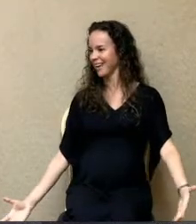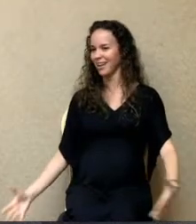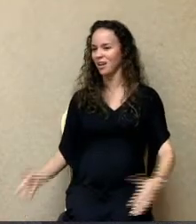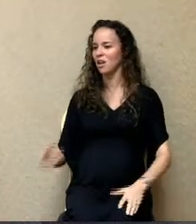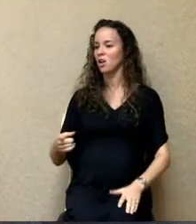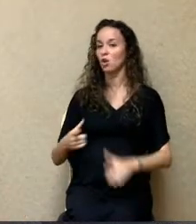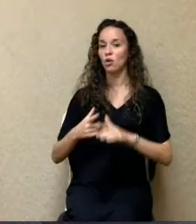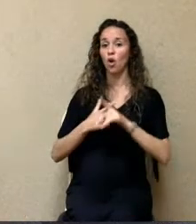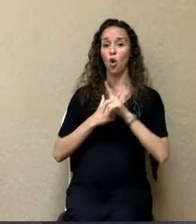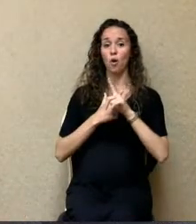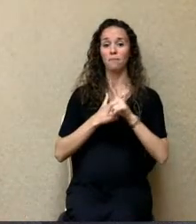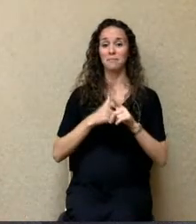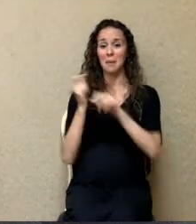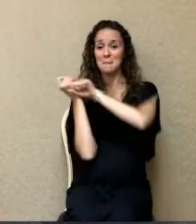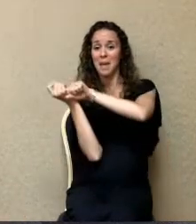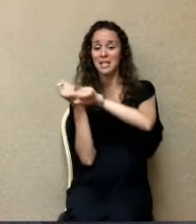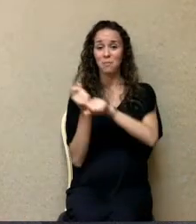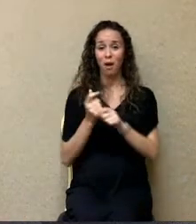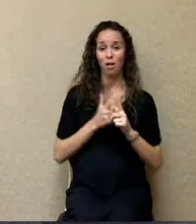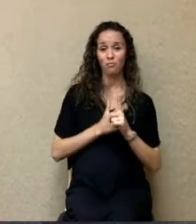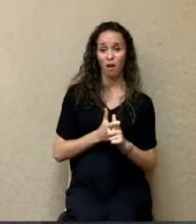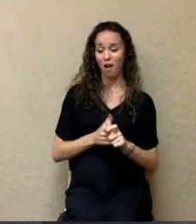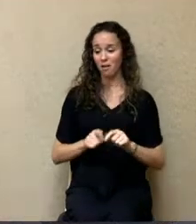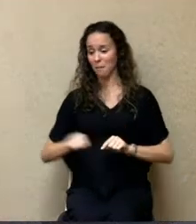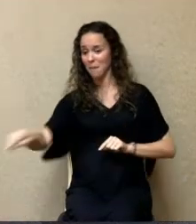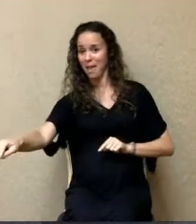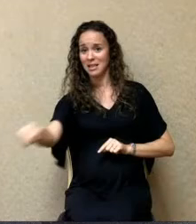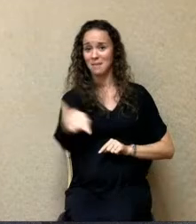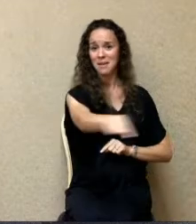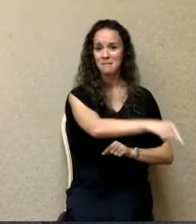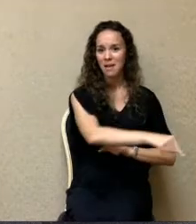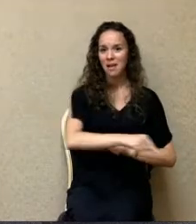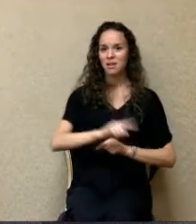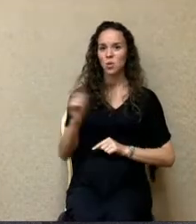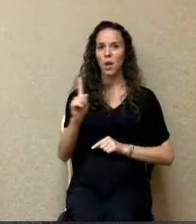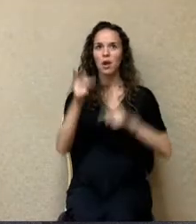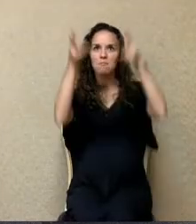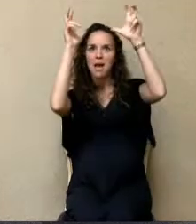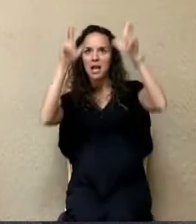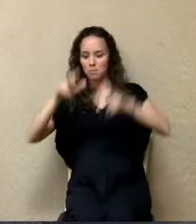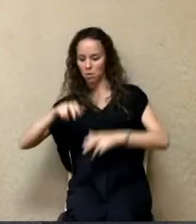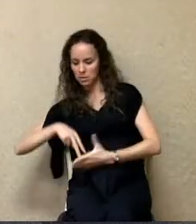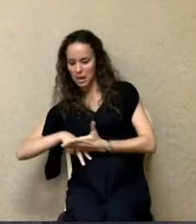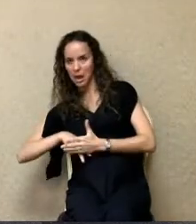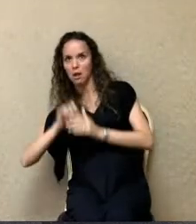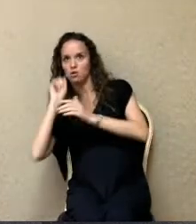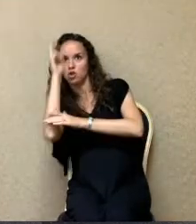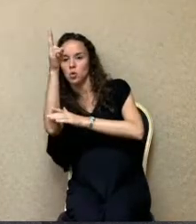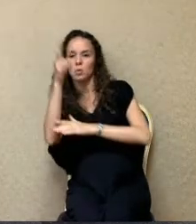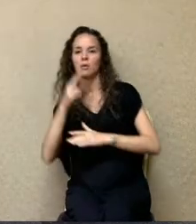Run to a base. Where we want him to shoot a basket from, everything. So, I was telling the staff like these stories